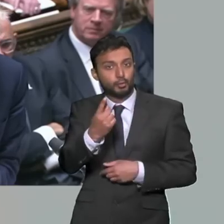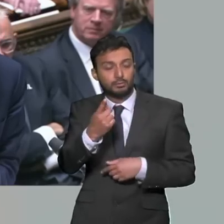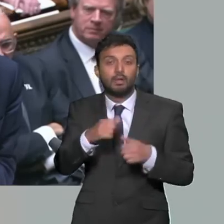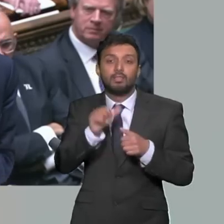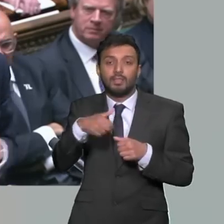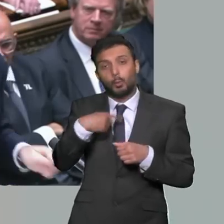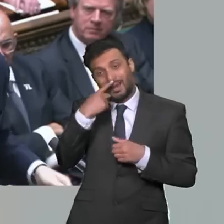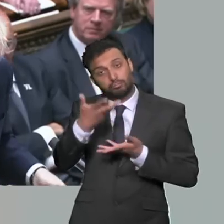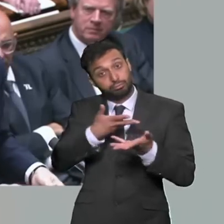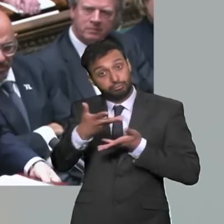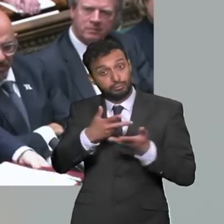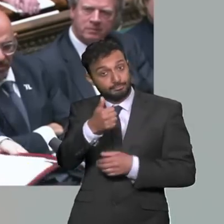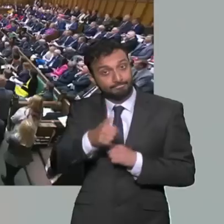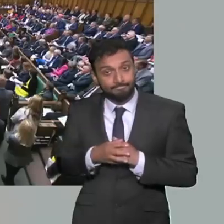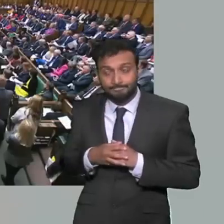to it after PMQs.